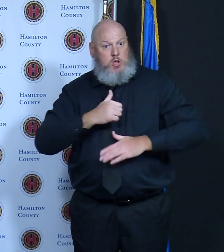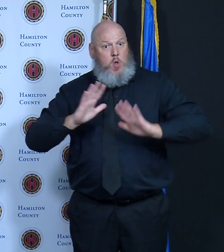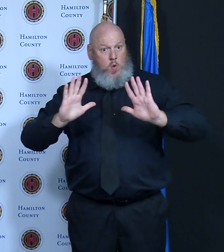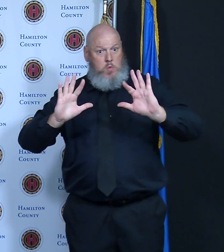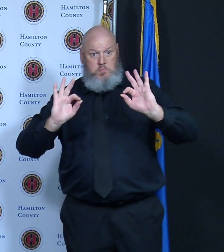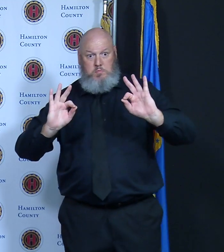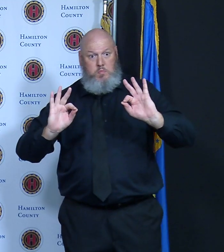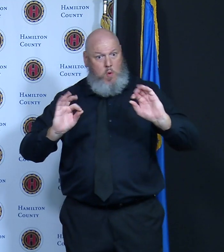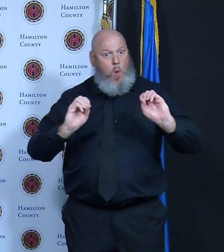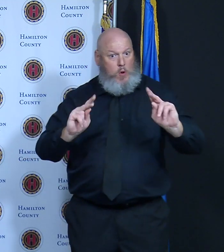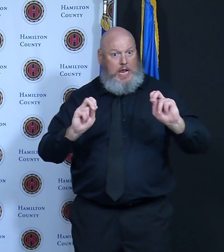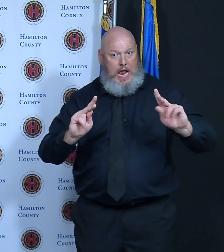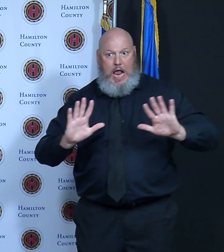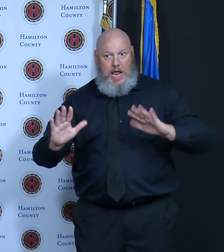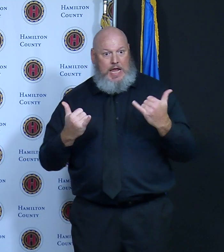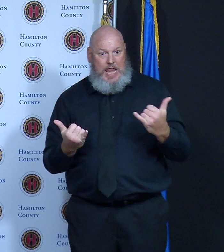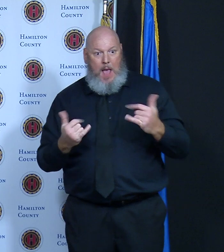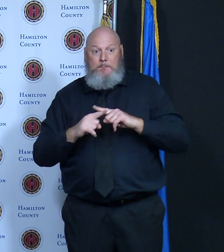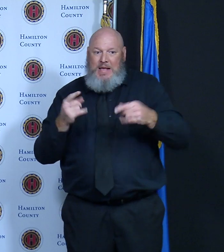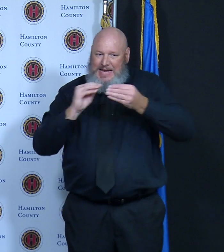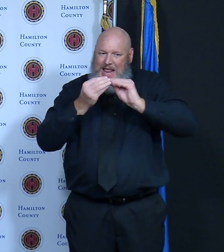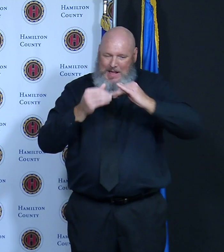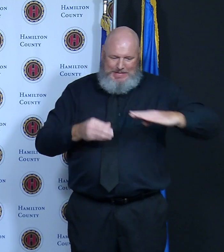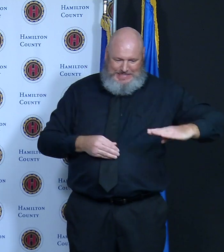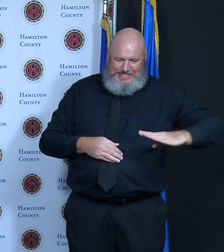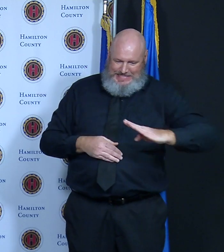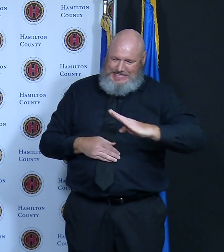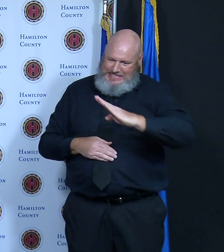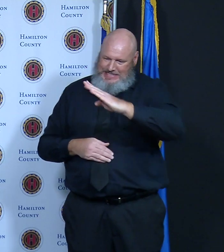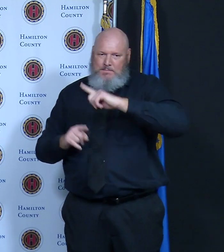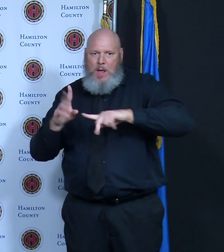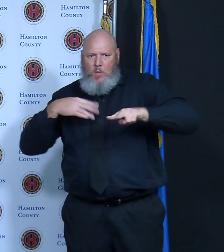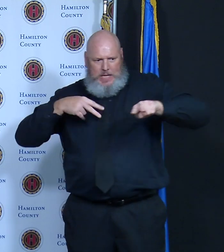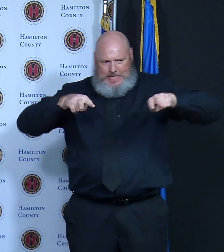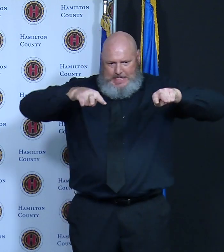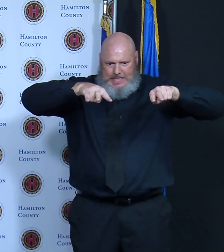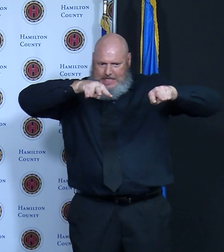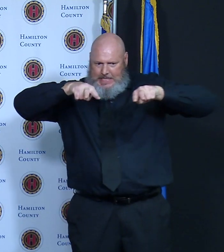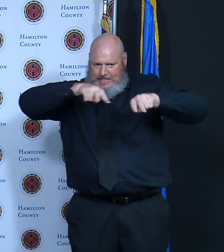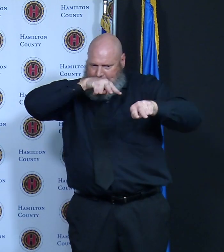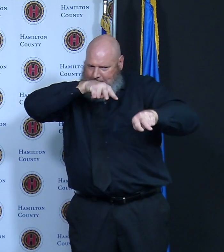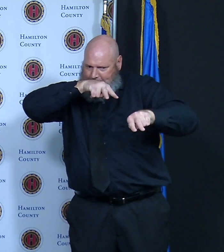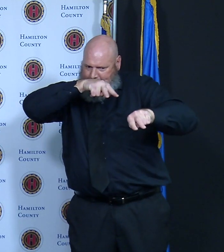preventive measures we'll tamp down the curve and not have to have extreme